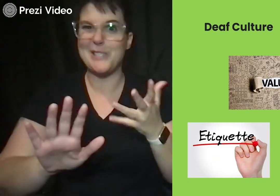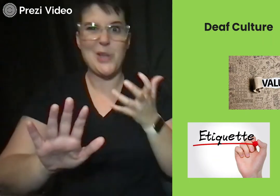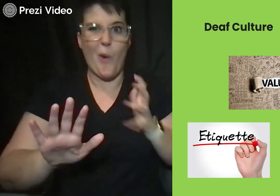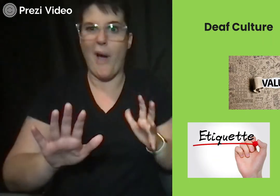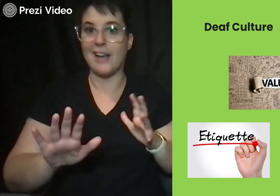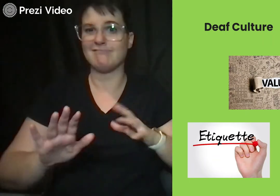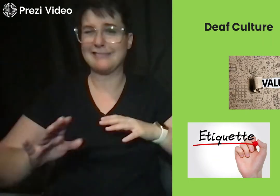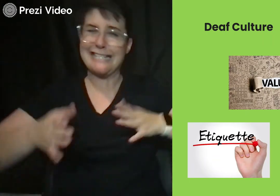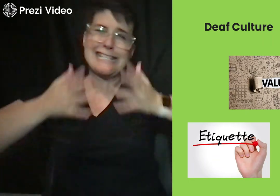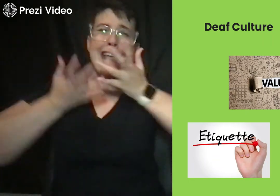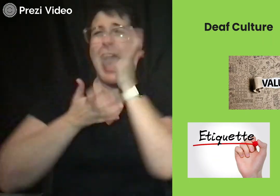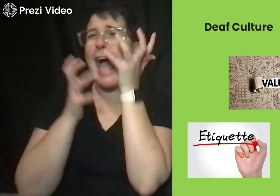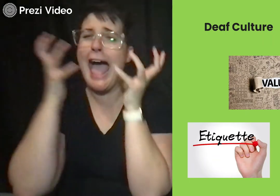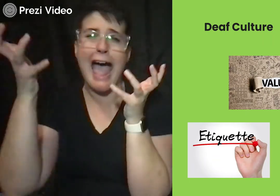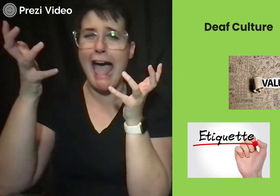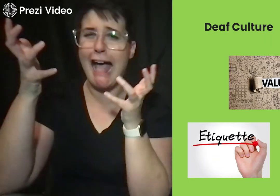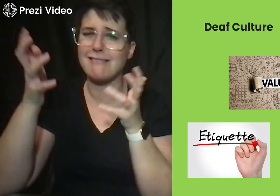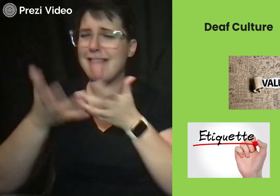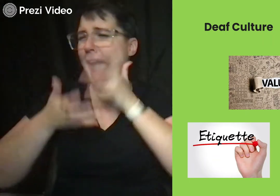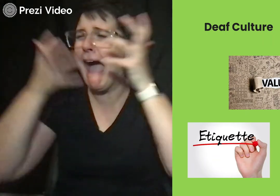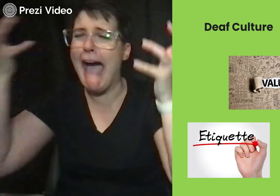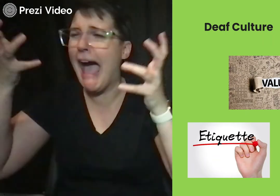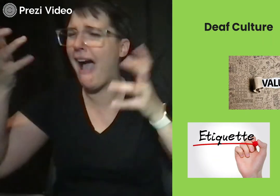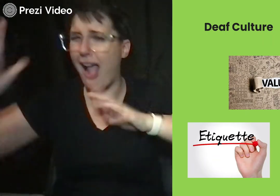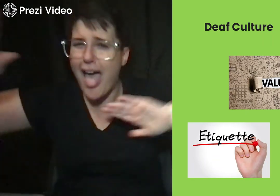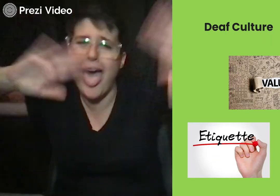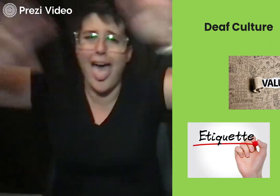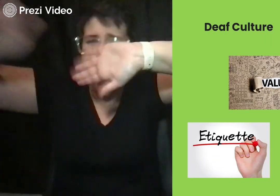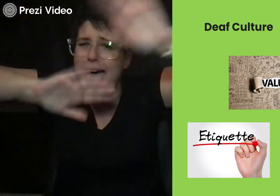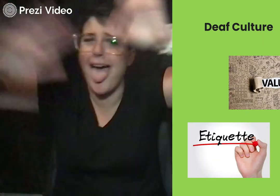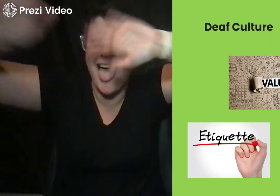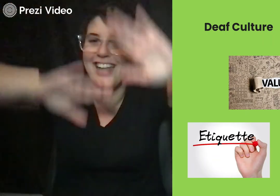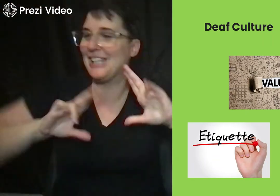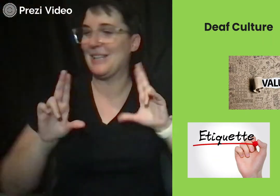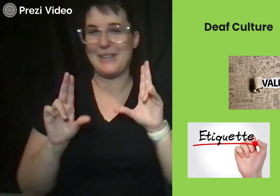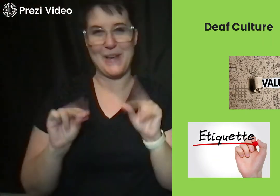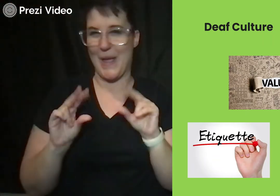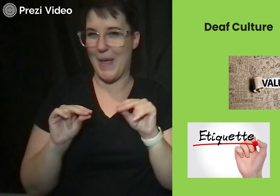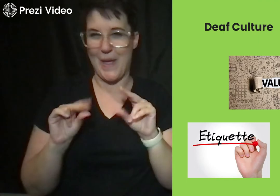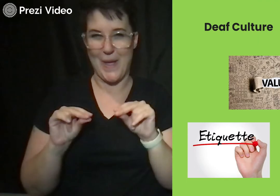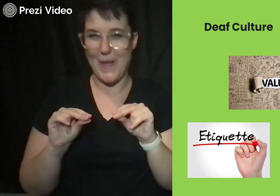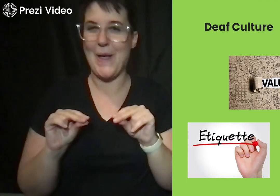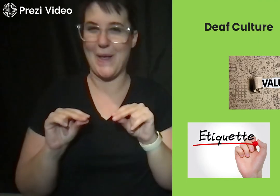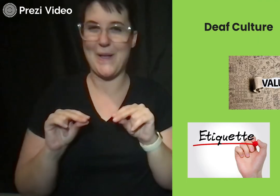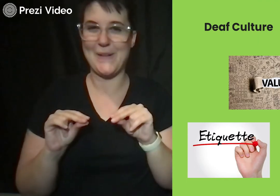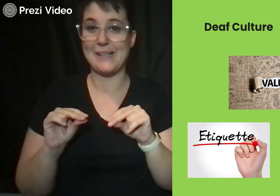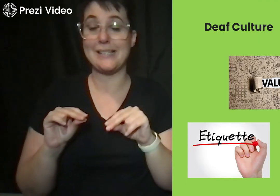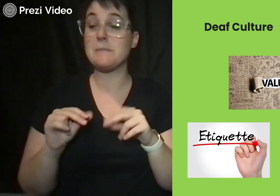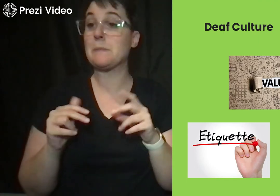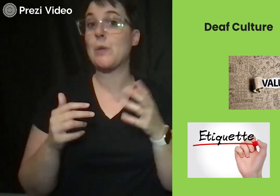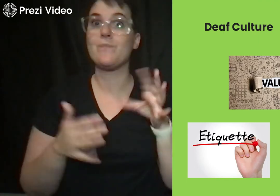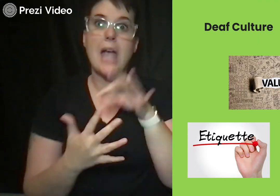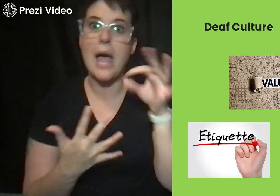You don’t want to yell or wave your arms.